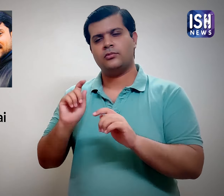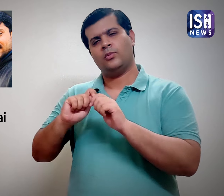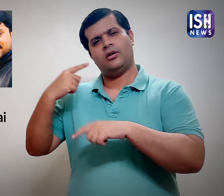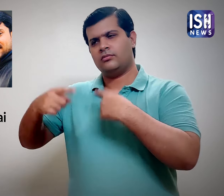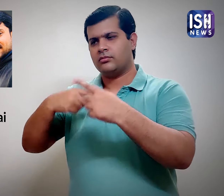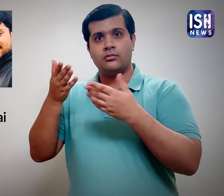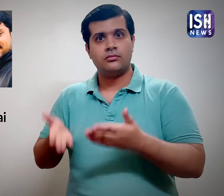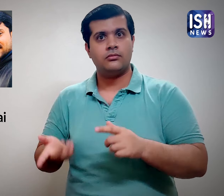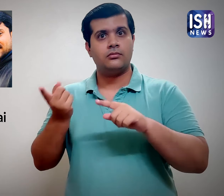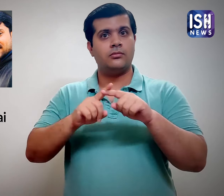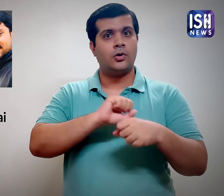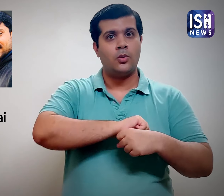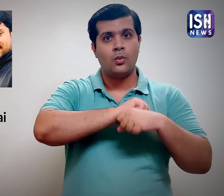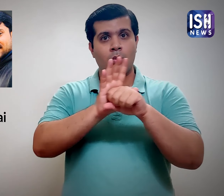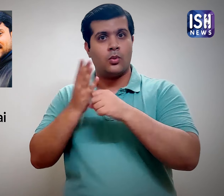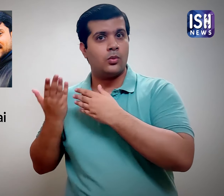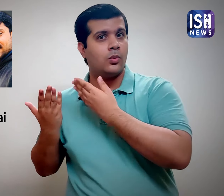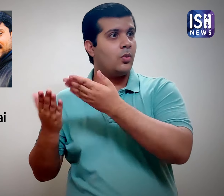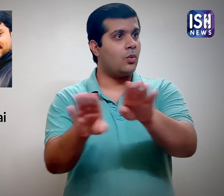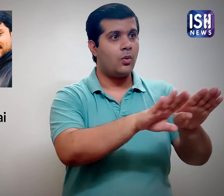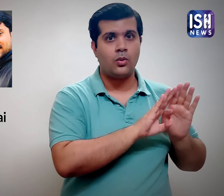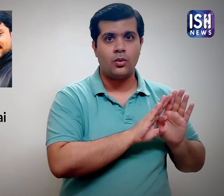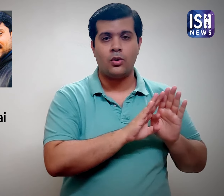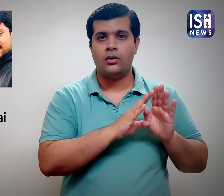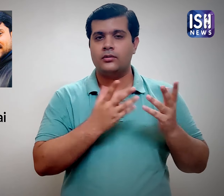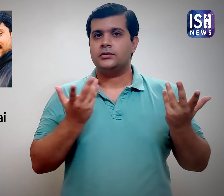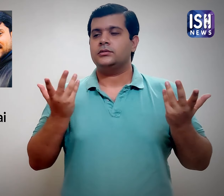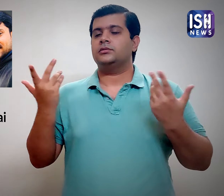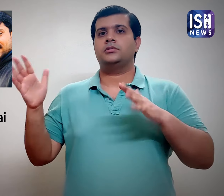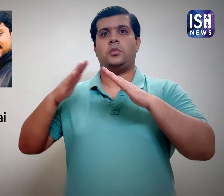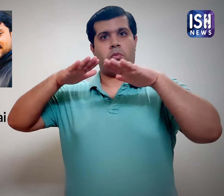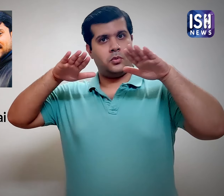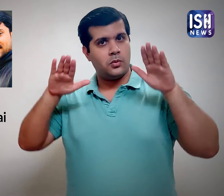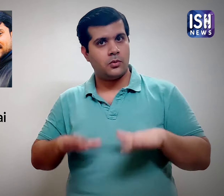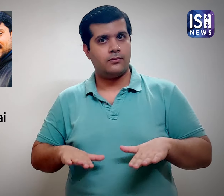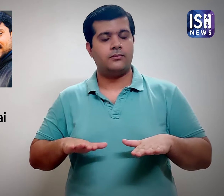However, due to the lockdown, he had to remain at home.